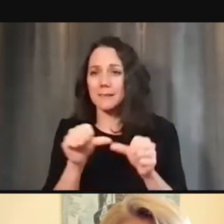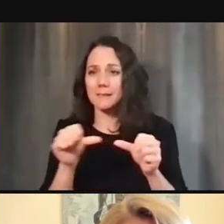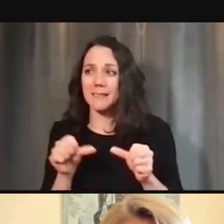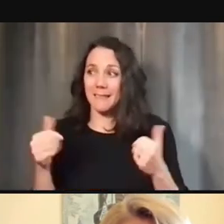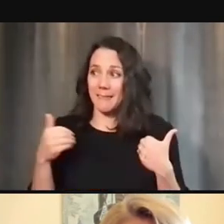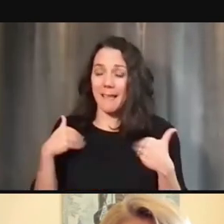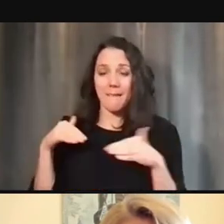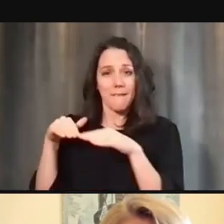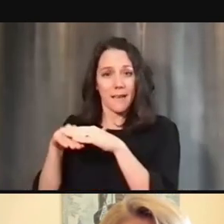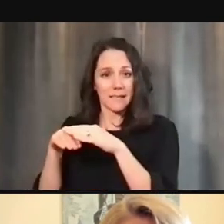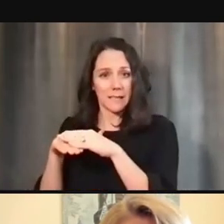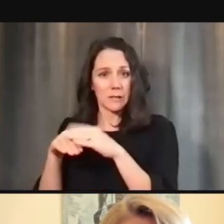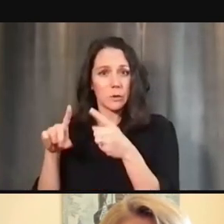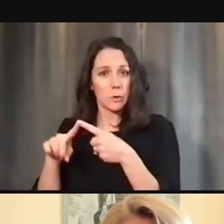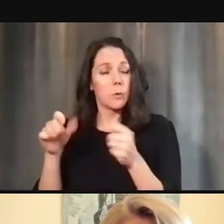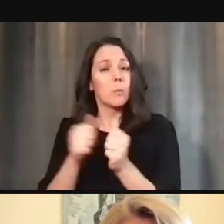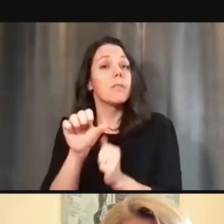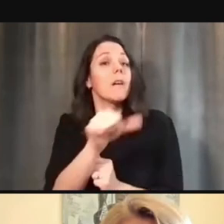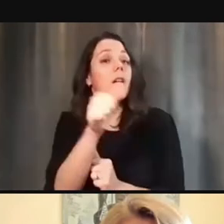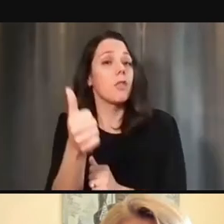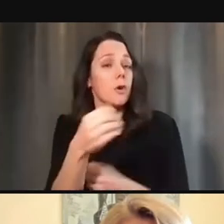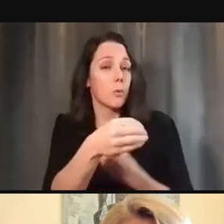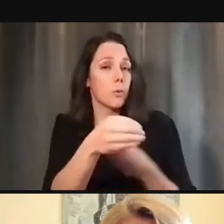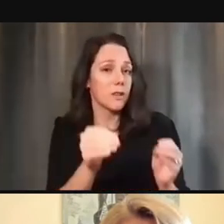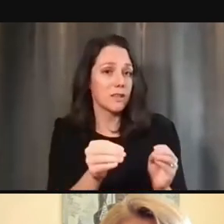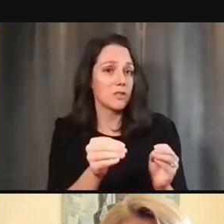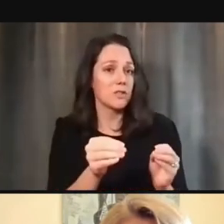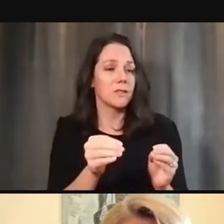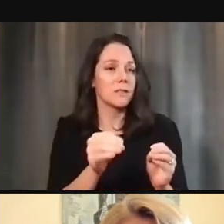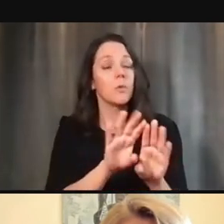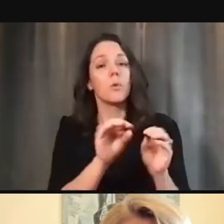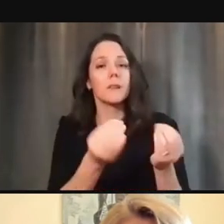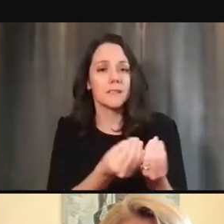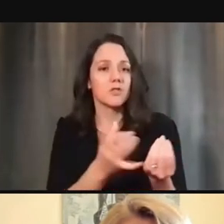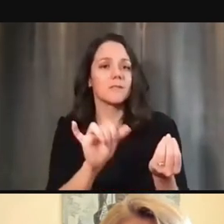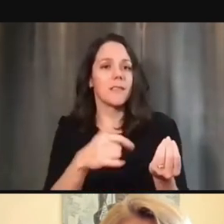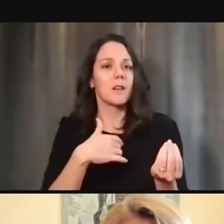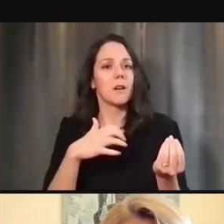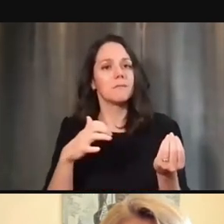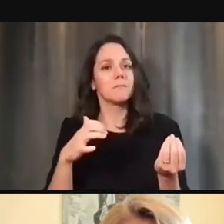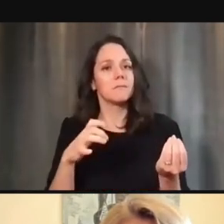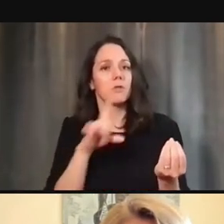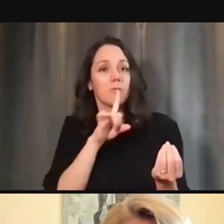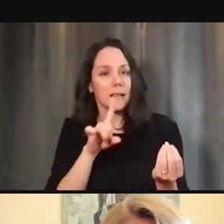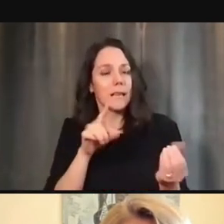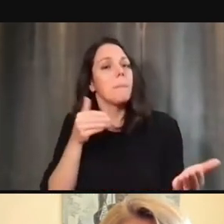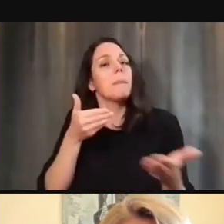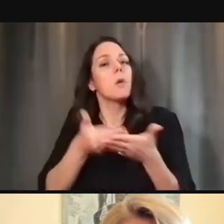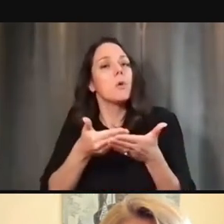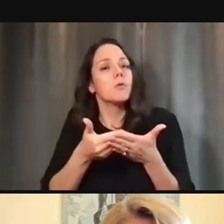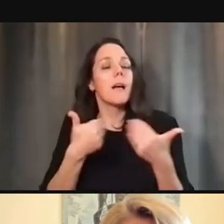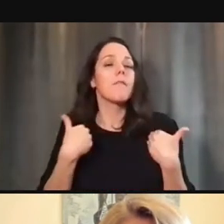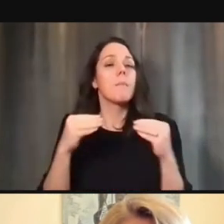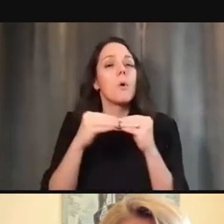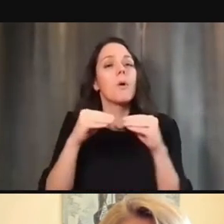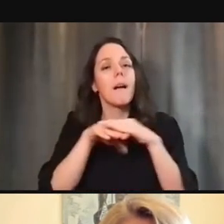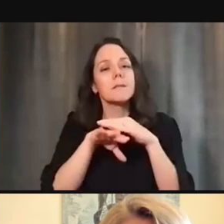organizations that are perhaps doing work that is closer to the communities that we're all trying to serve and to leverage those resources